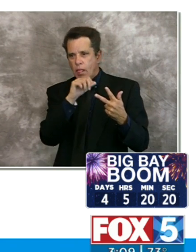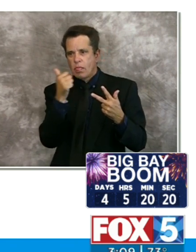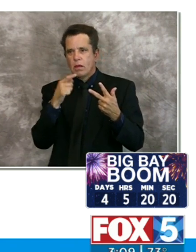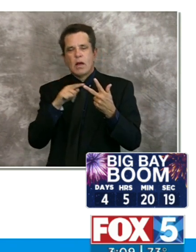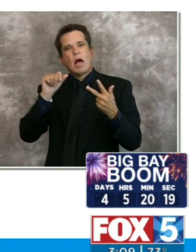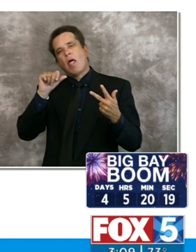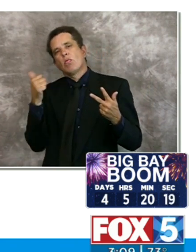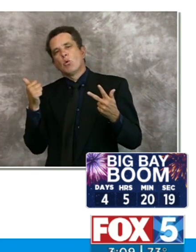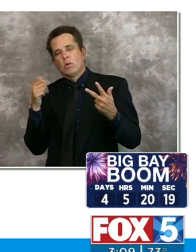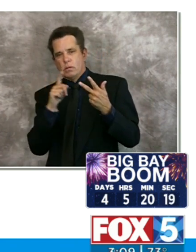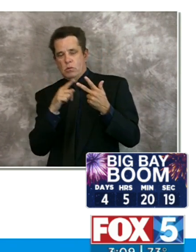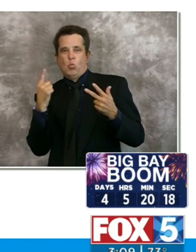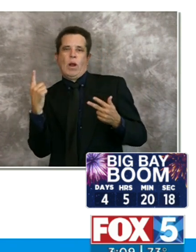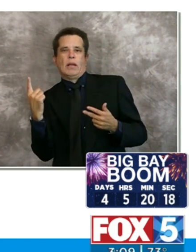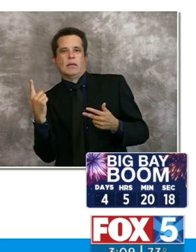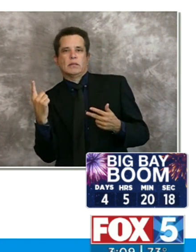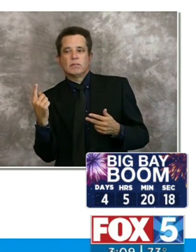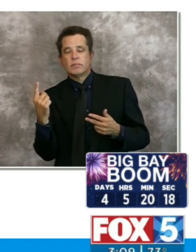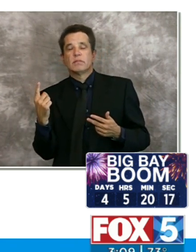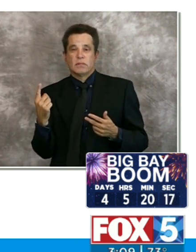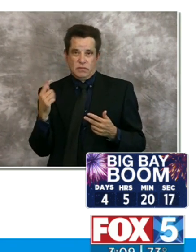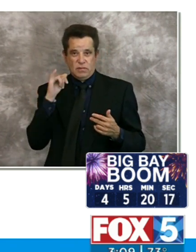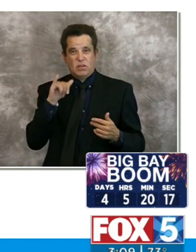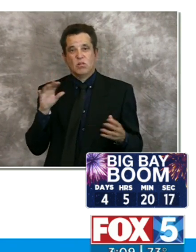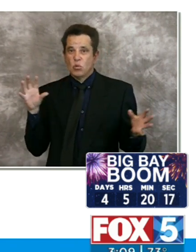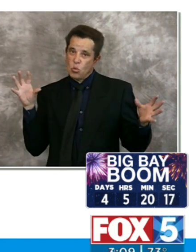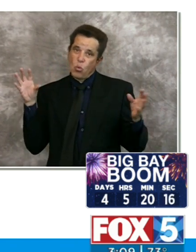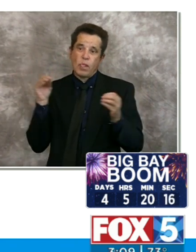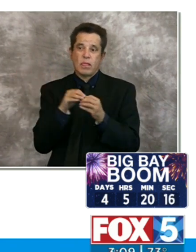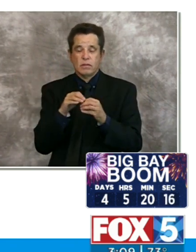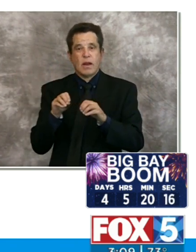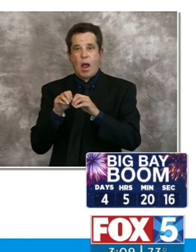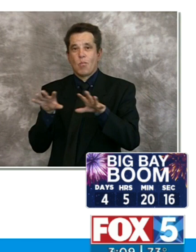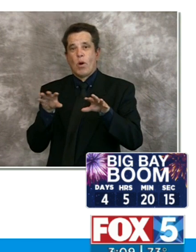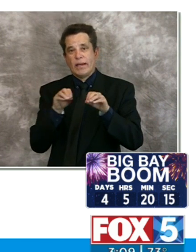VETERAN RESIDENTS. RETAILER. THE READER IN OF BUSINESSES MANUFACTURERS TO AND THEN A